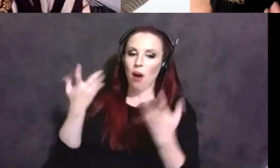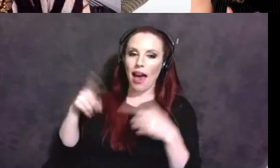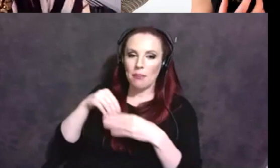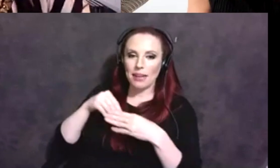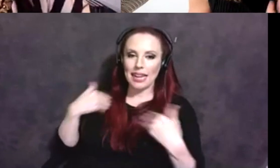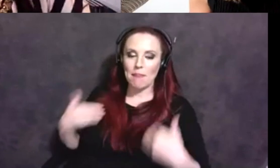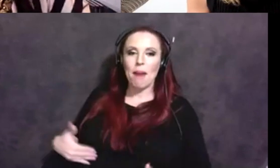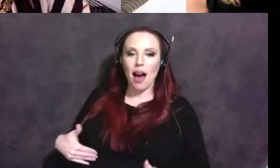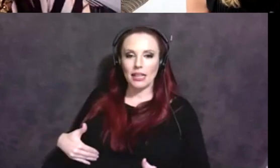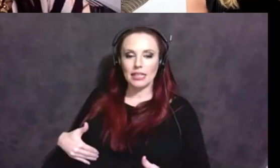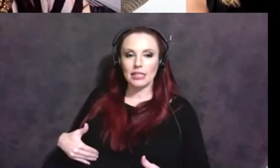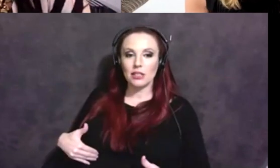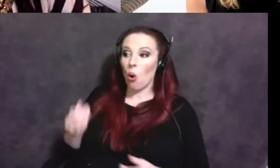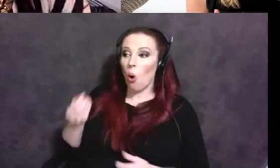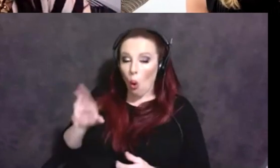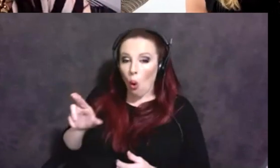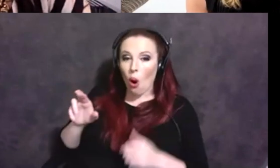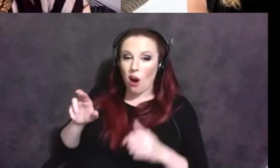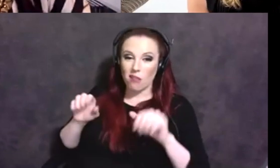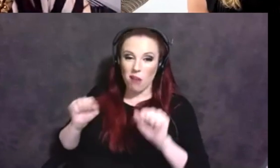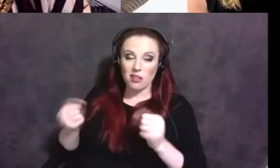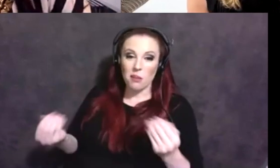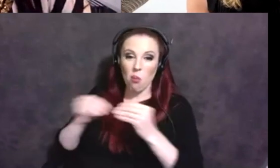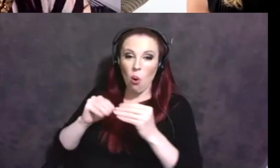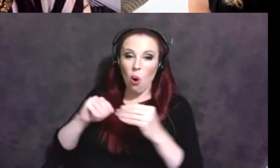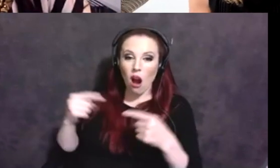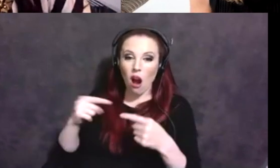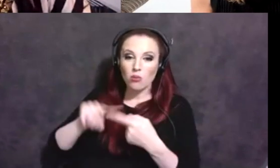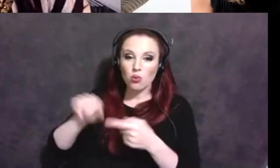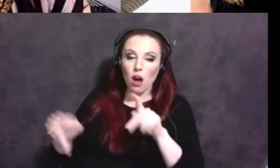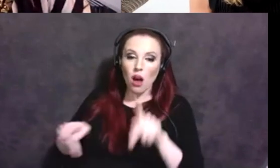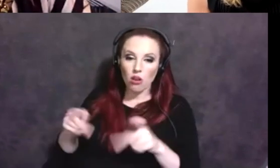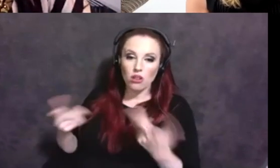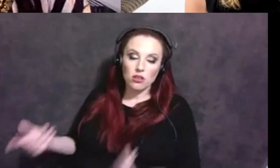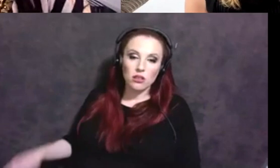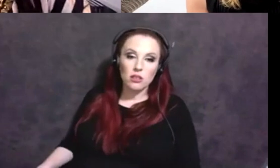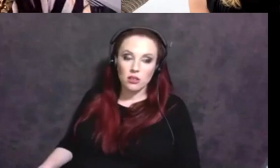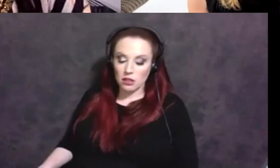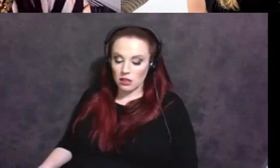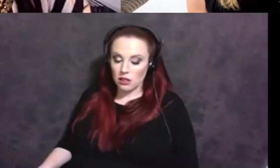about how we need to heal from our trauma, and really come to terms with what is happening